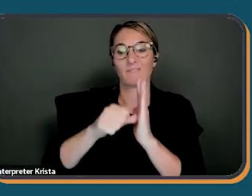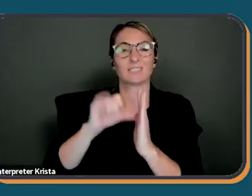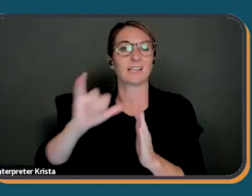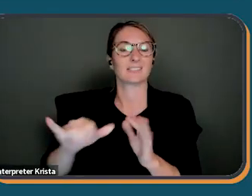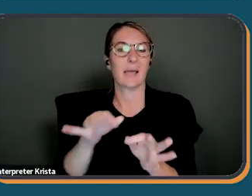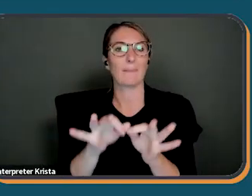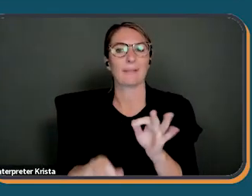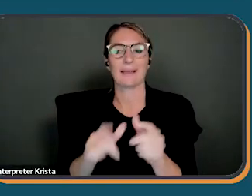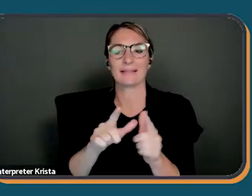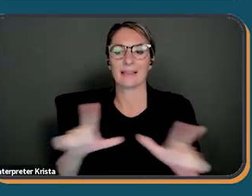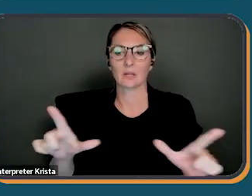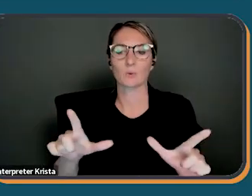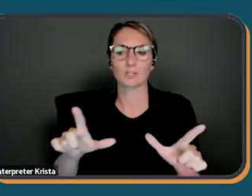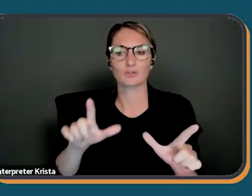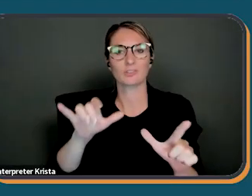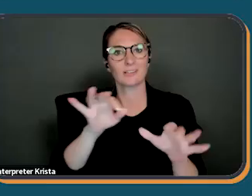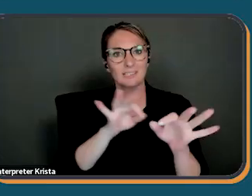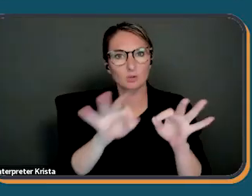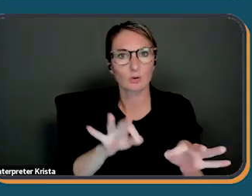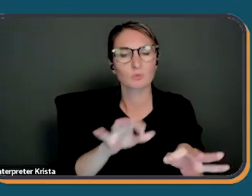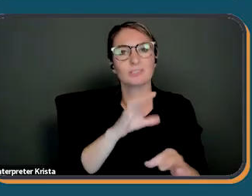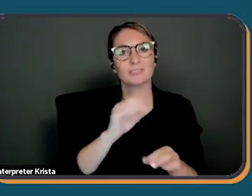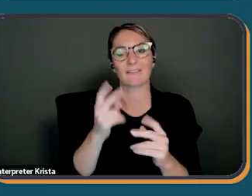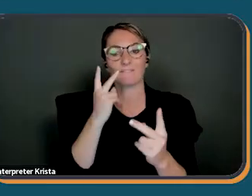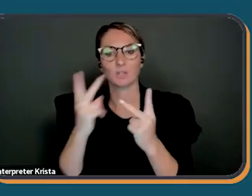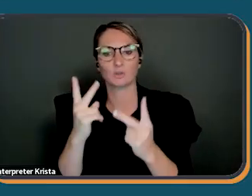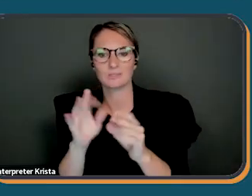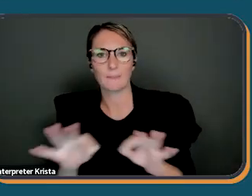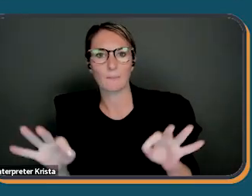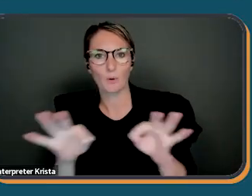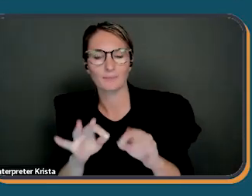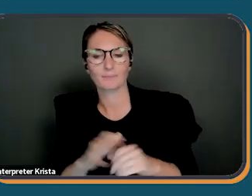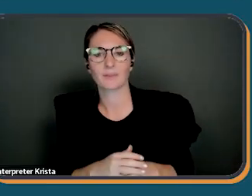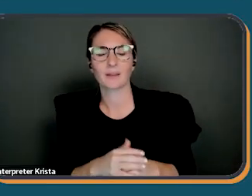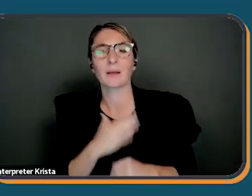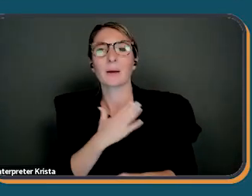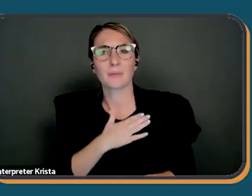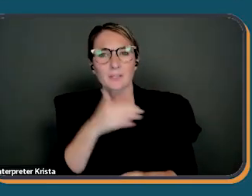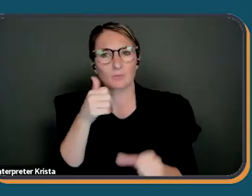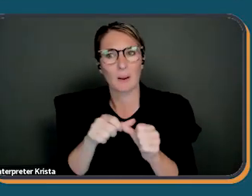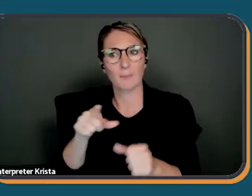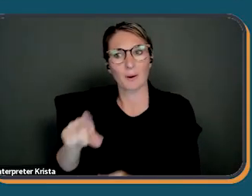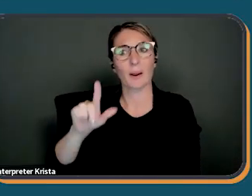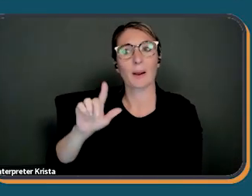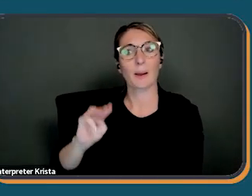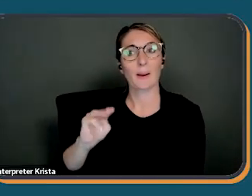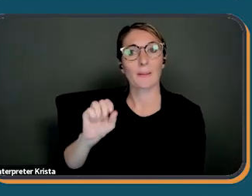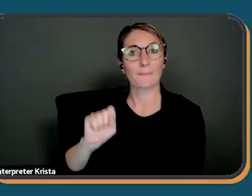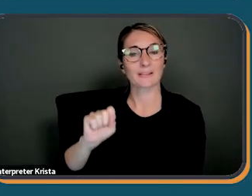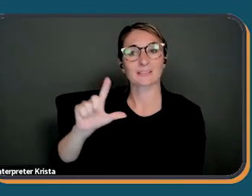And also, at the same time, please keep in mind that Ms. Latisha has already learned a lot about these screenings because of her